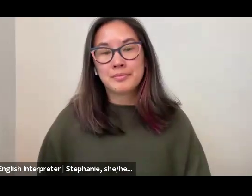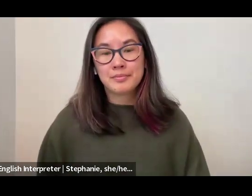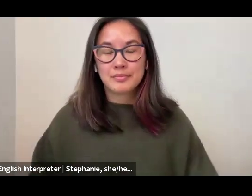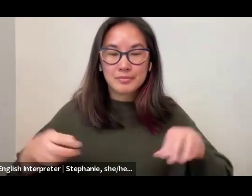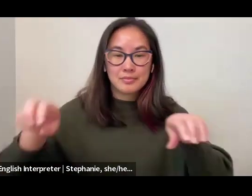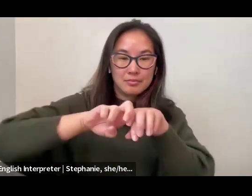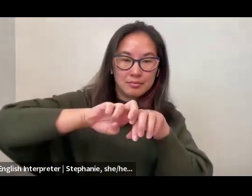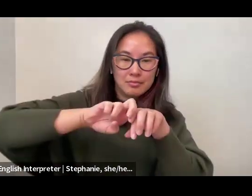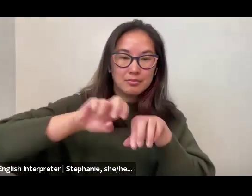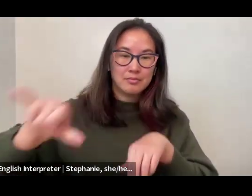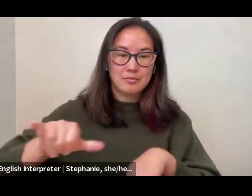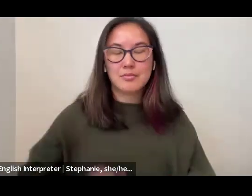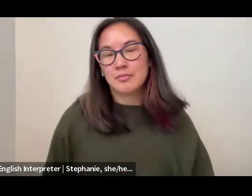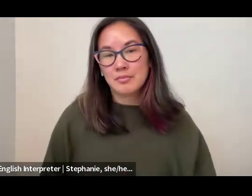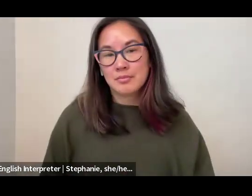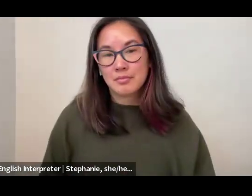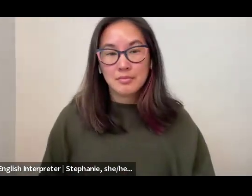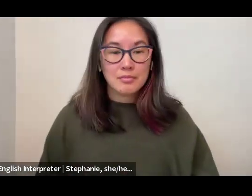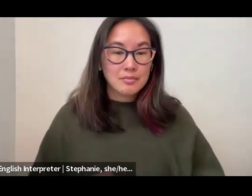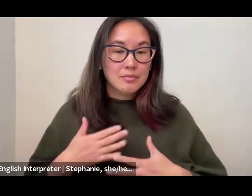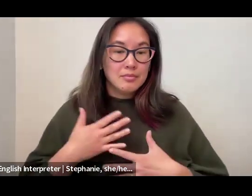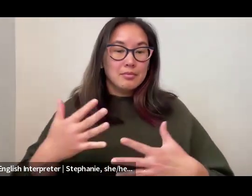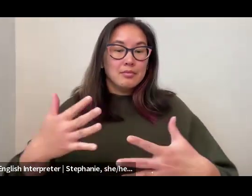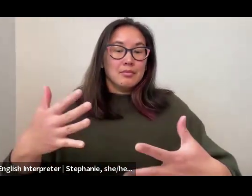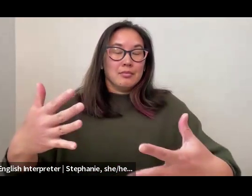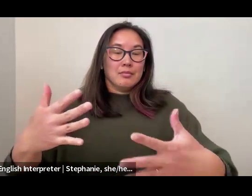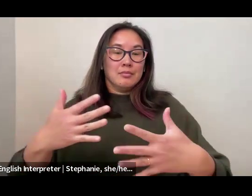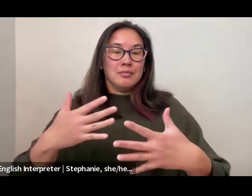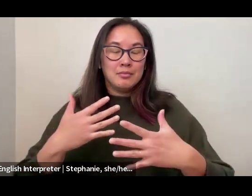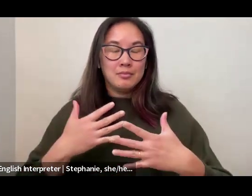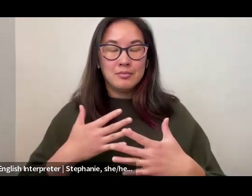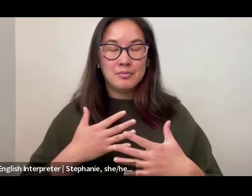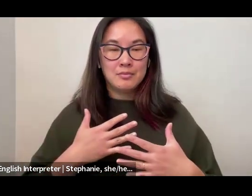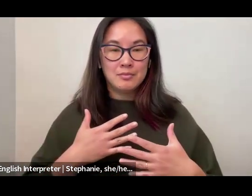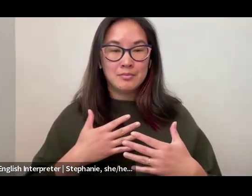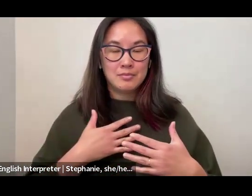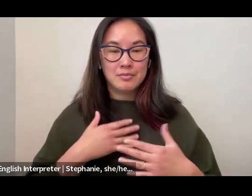And if you're sitting, twist your upper body to the right.